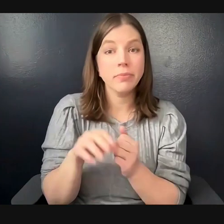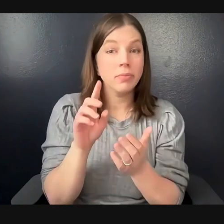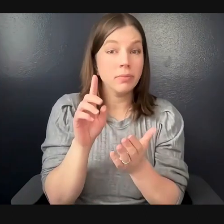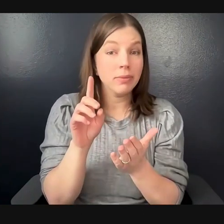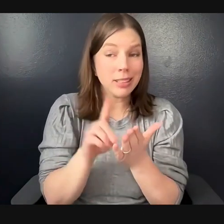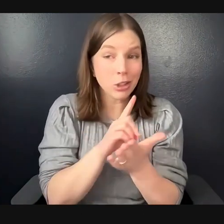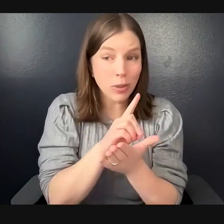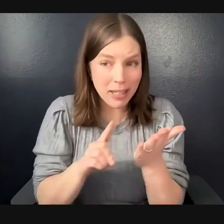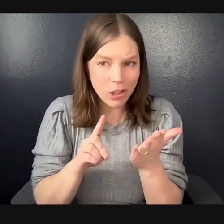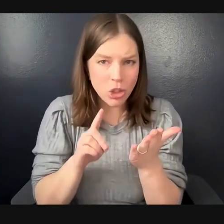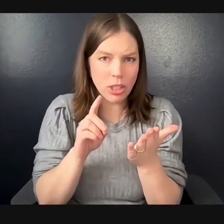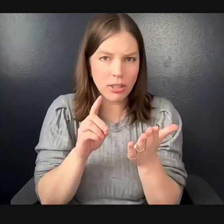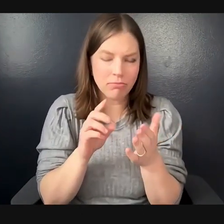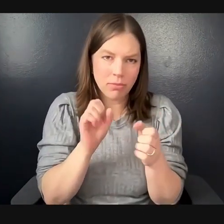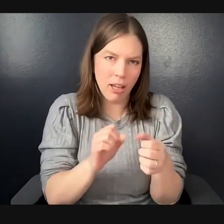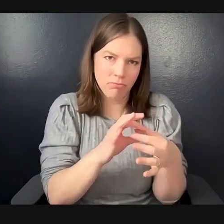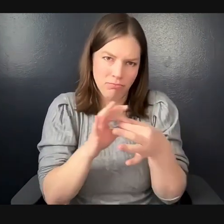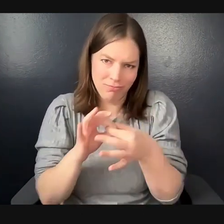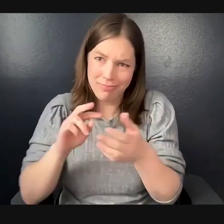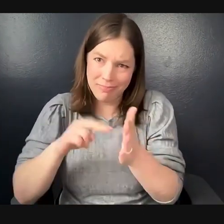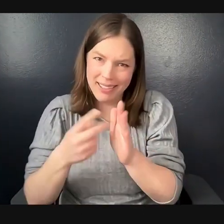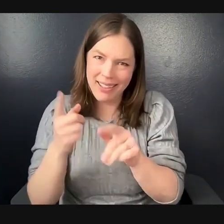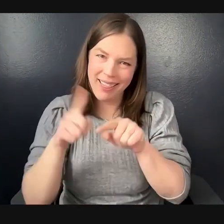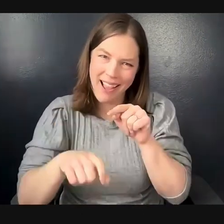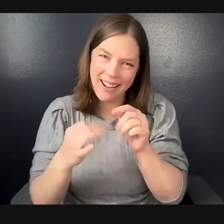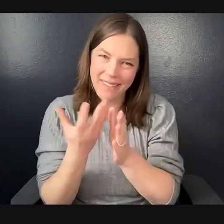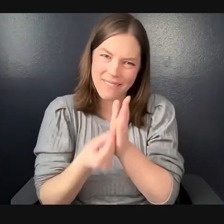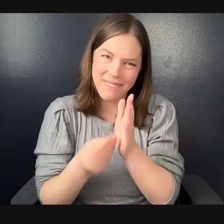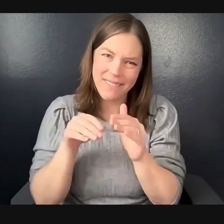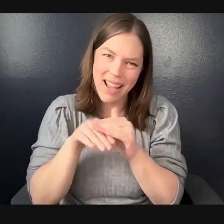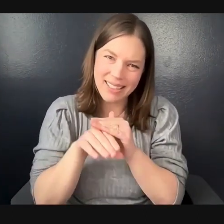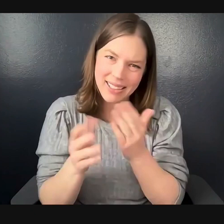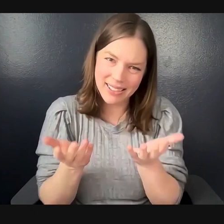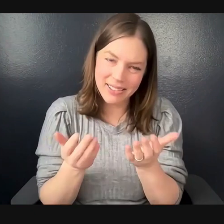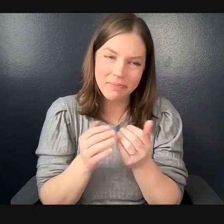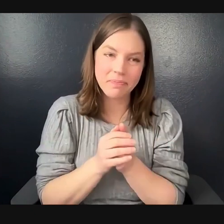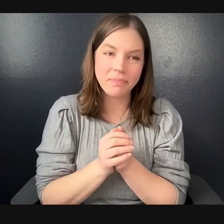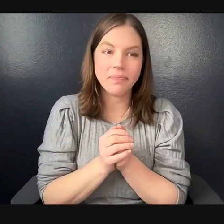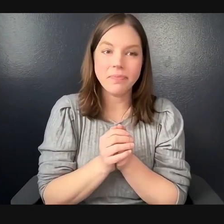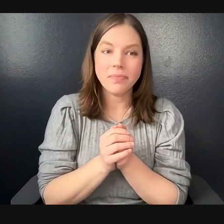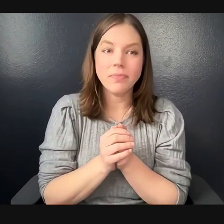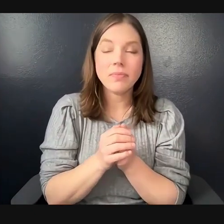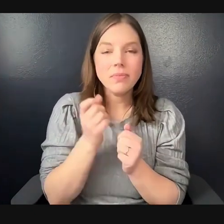it doesn't have to be the victim. You can file based on something that's